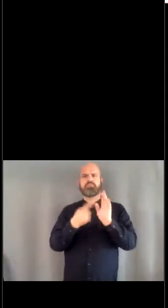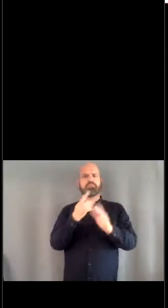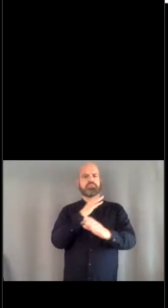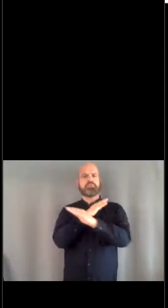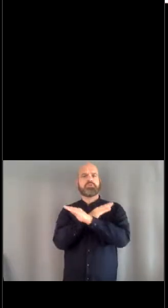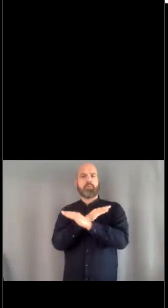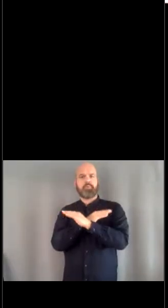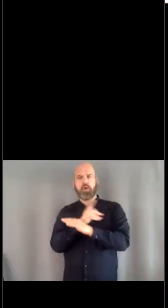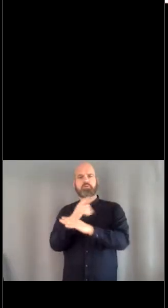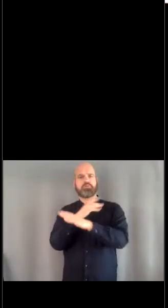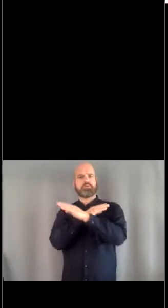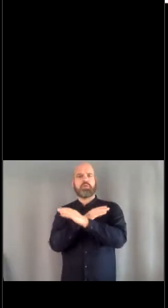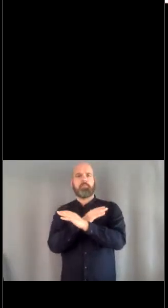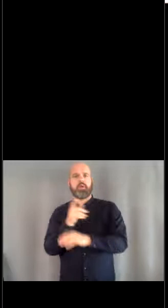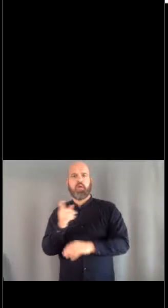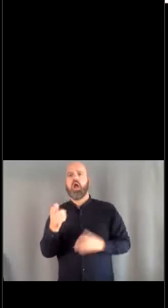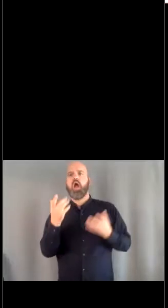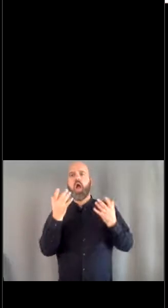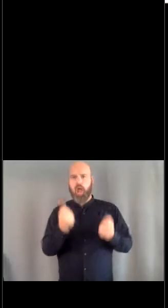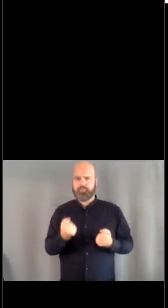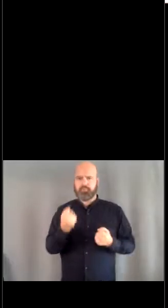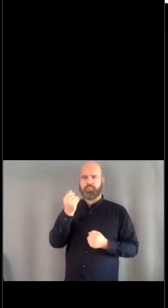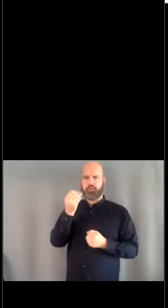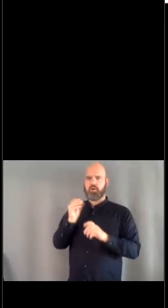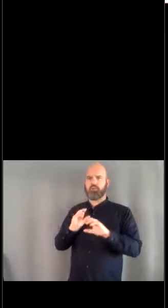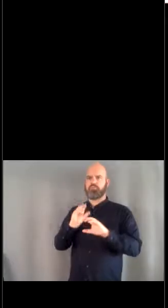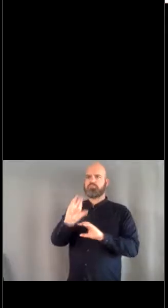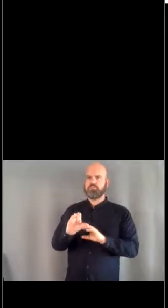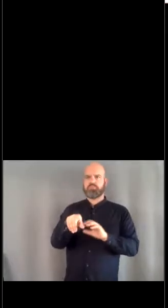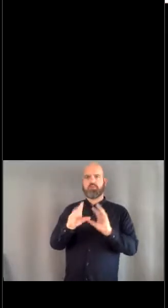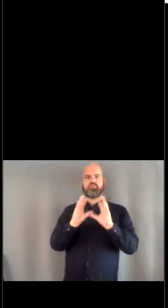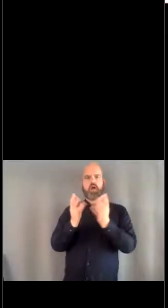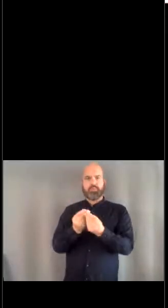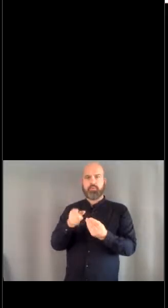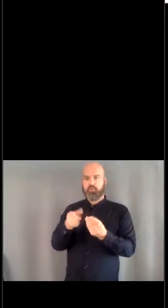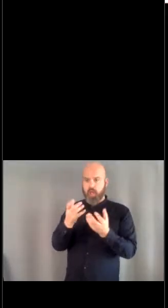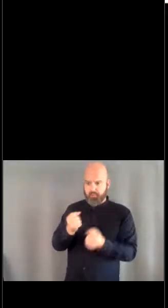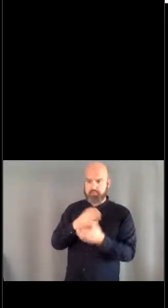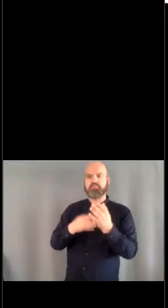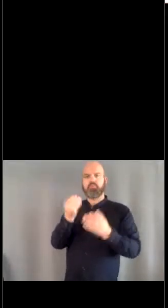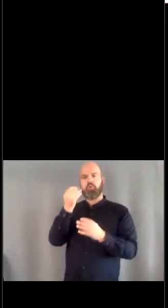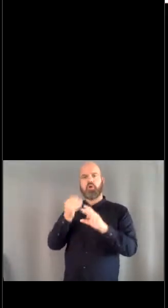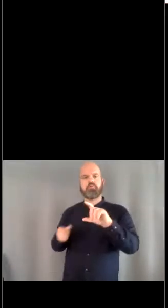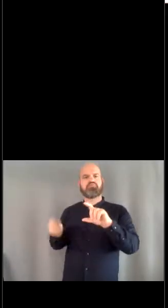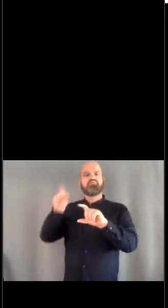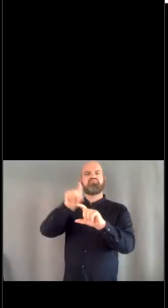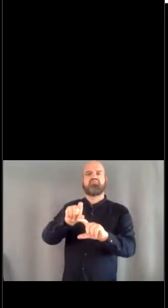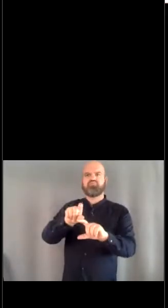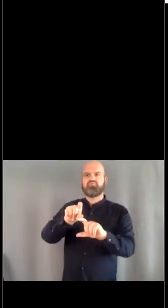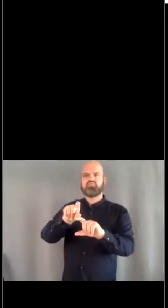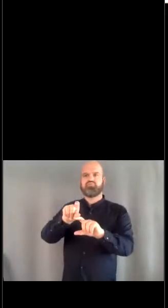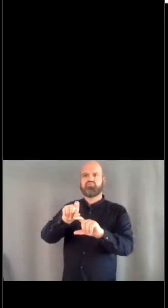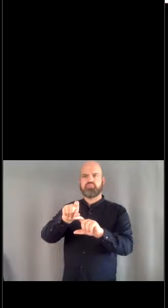the level of social protection benefits it's certainly increased. We need to focus on the personal level,